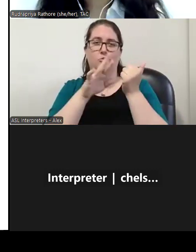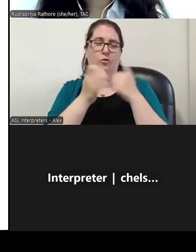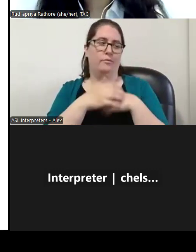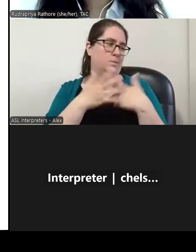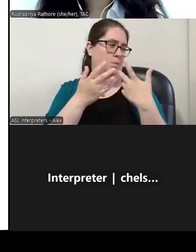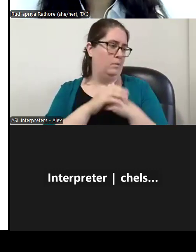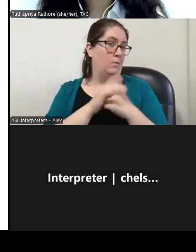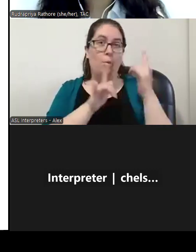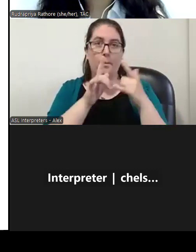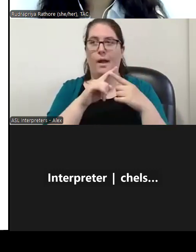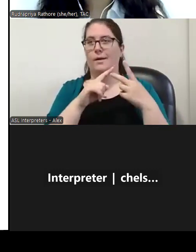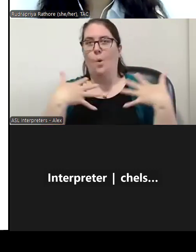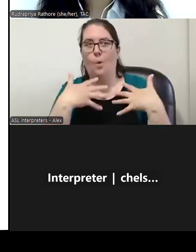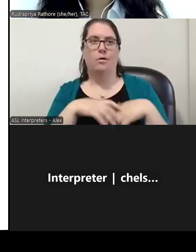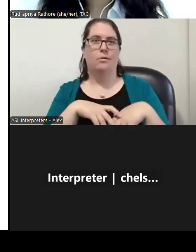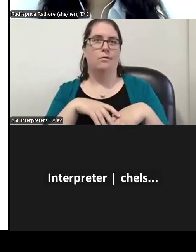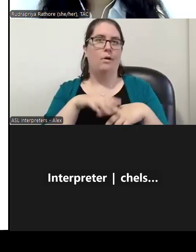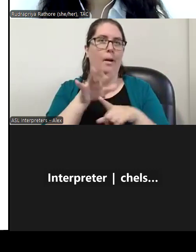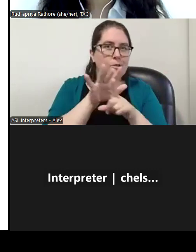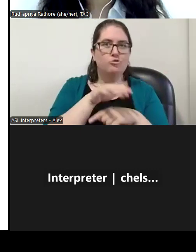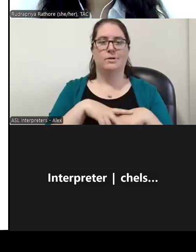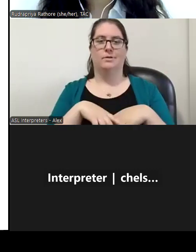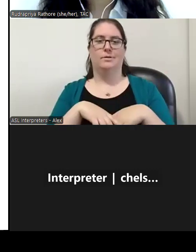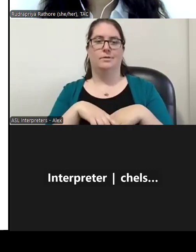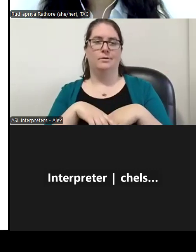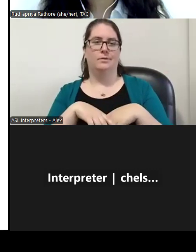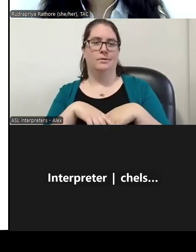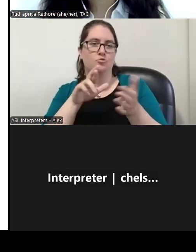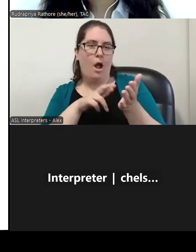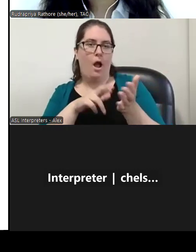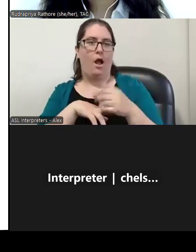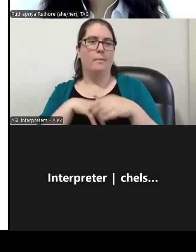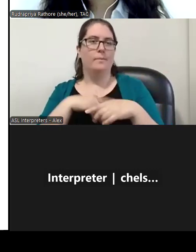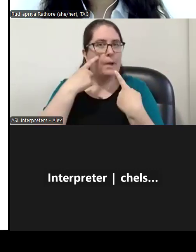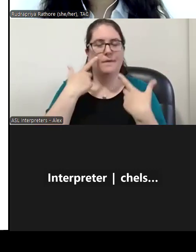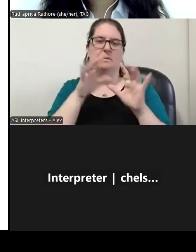romance horror mystery crime speculative fiction those are all eligible as well